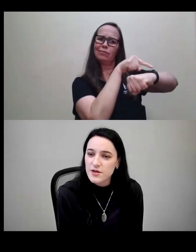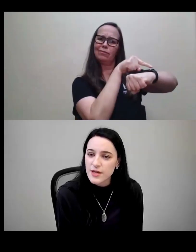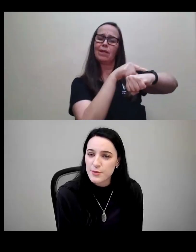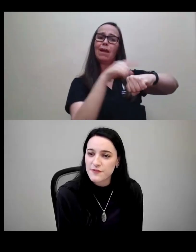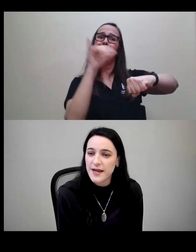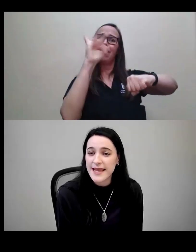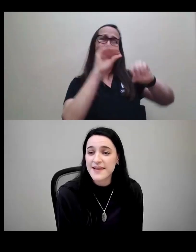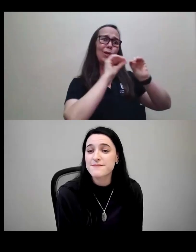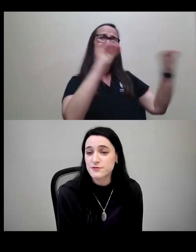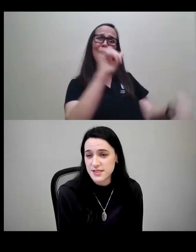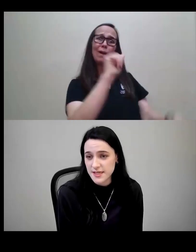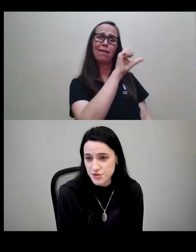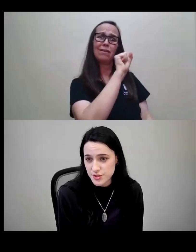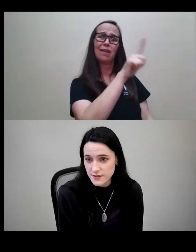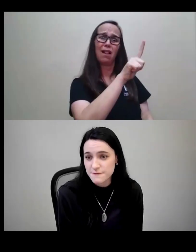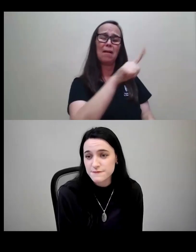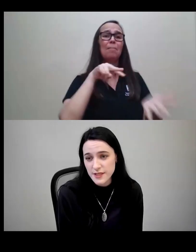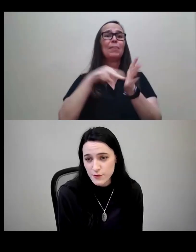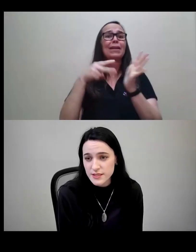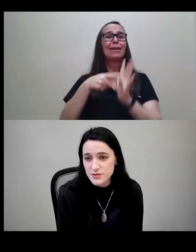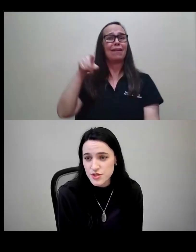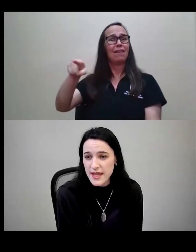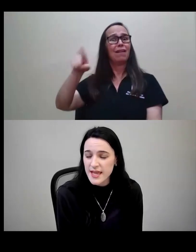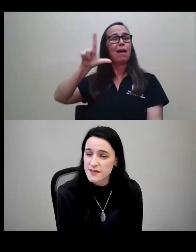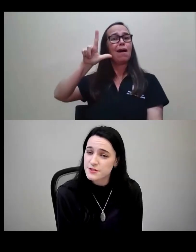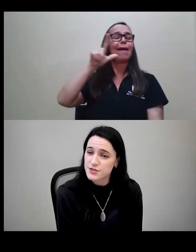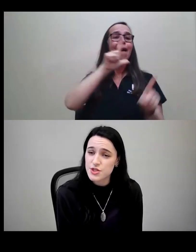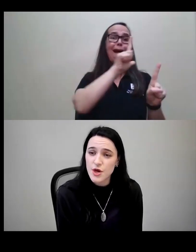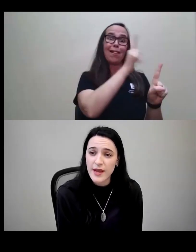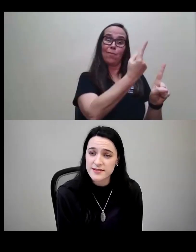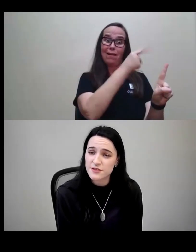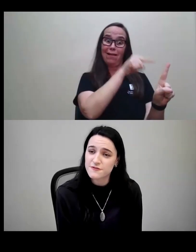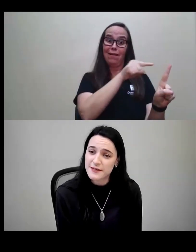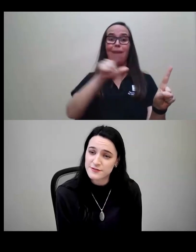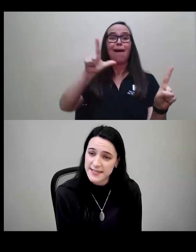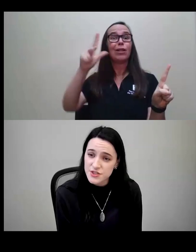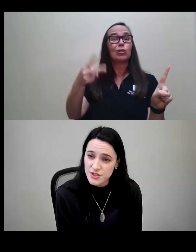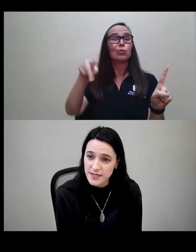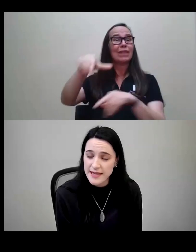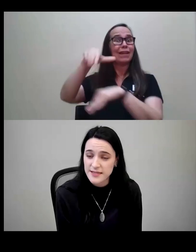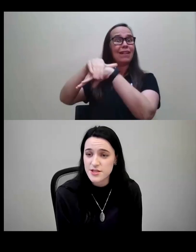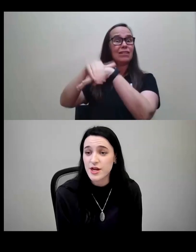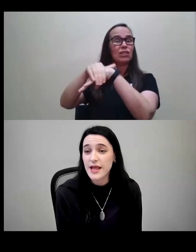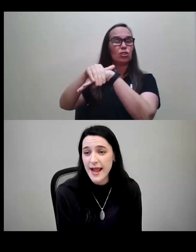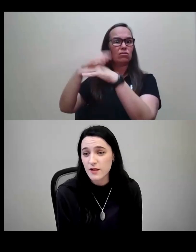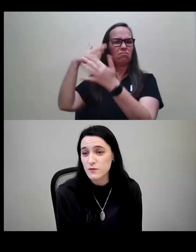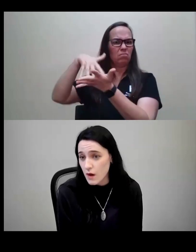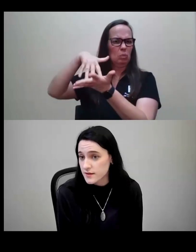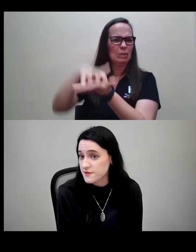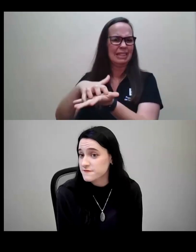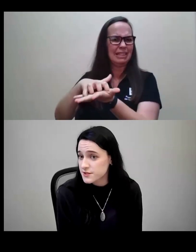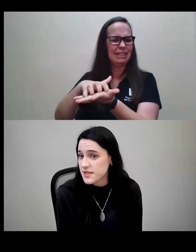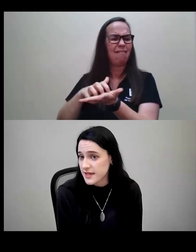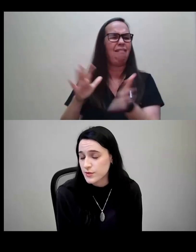ASL can provide a foundation for language. And if there's no ASL foundation as their L1, their first